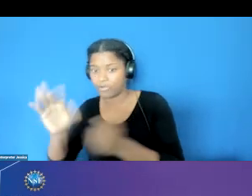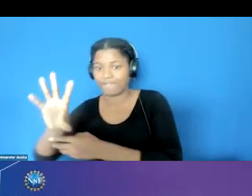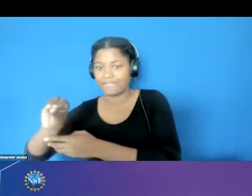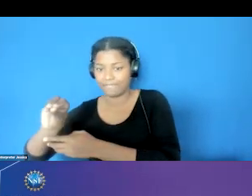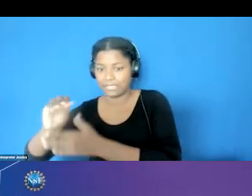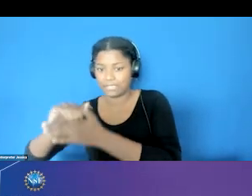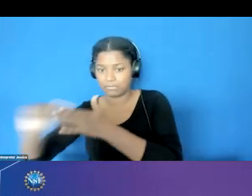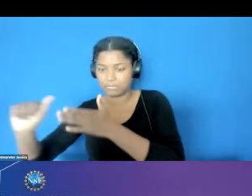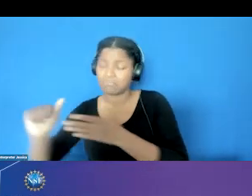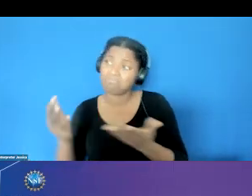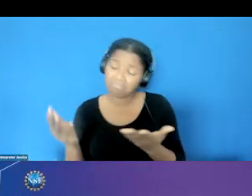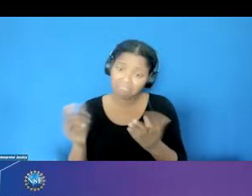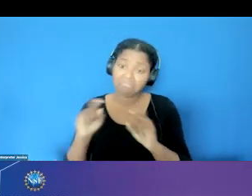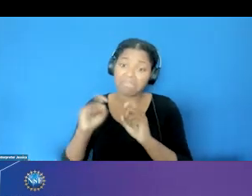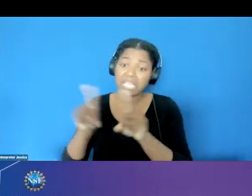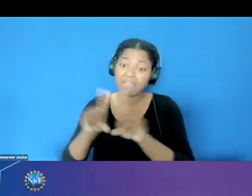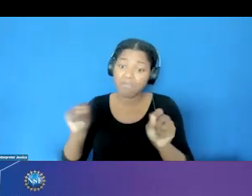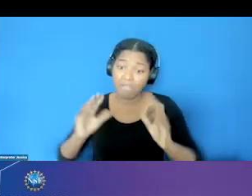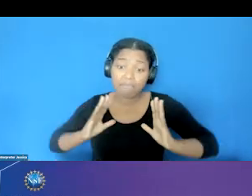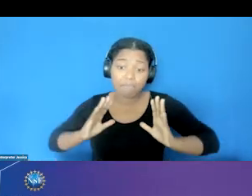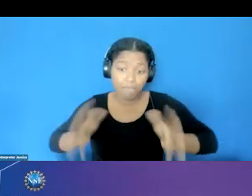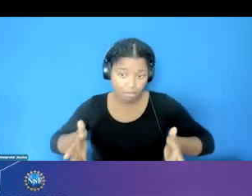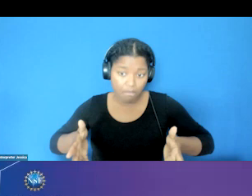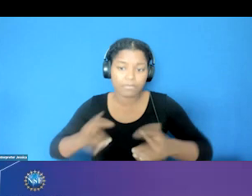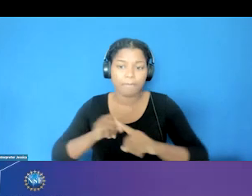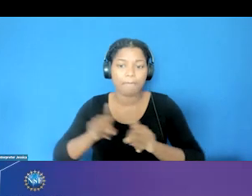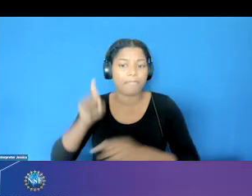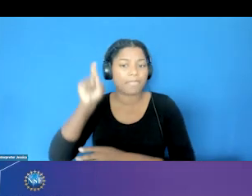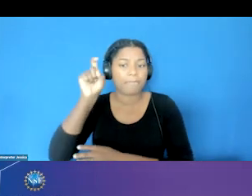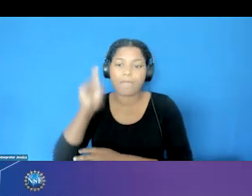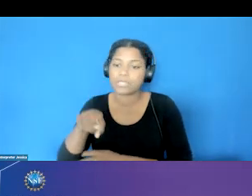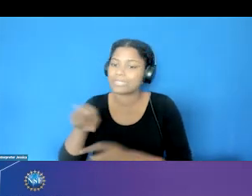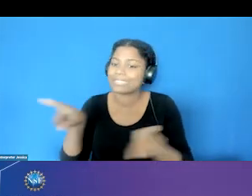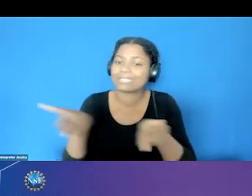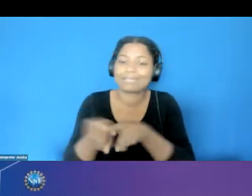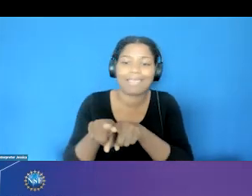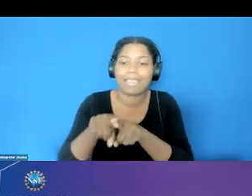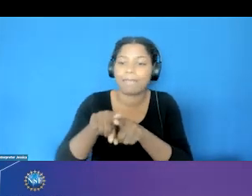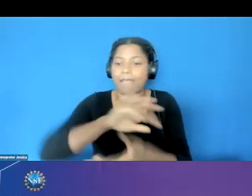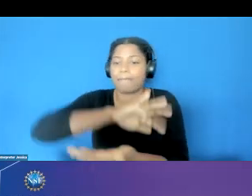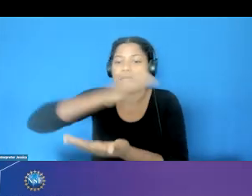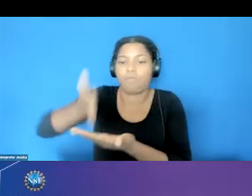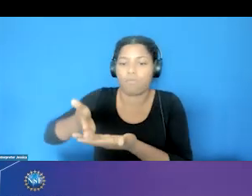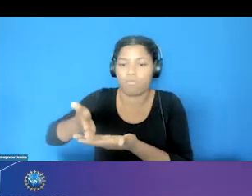Gift cards are fine. They're fine. But they must be in the same amount for everyone.